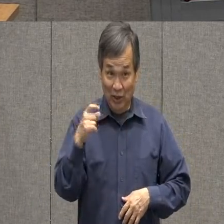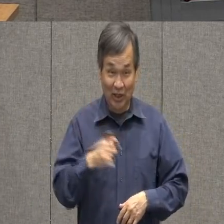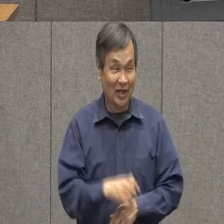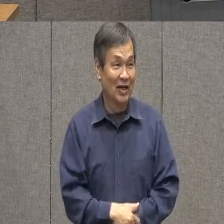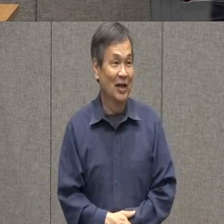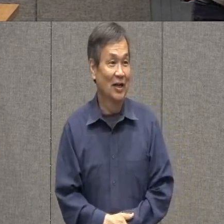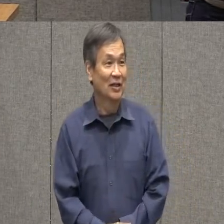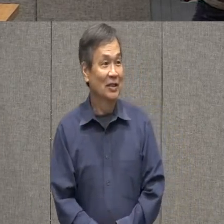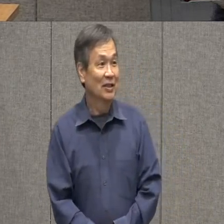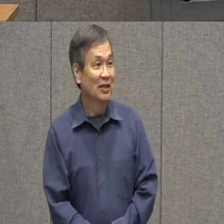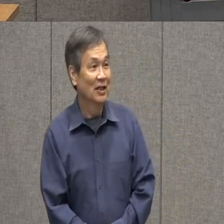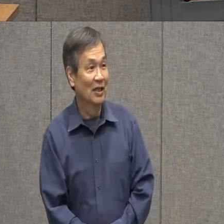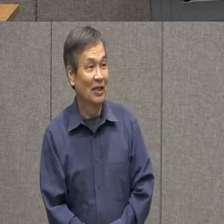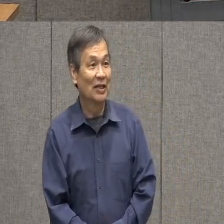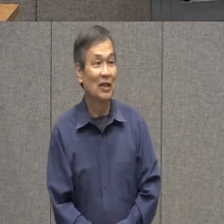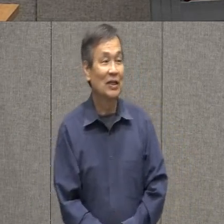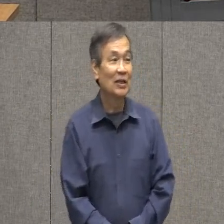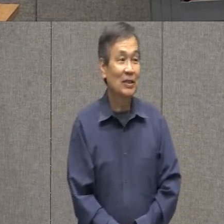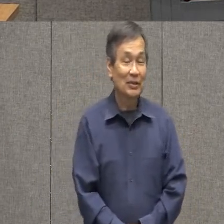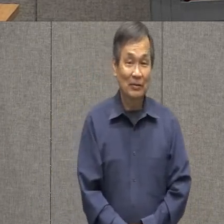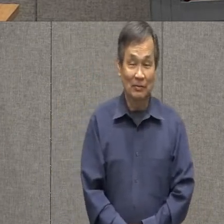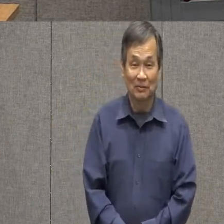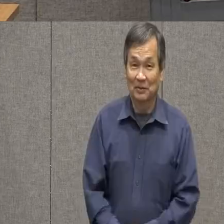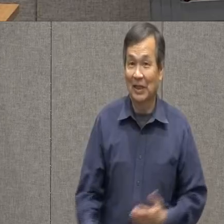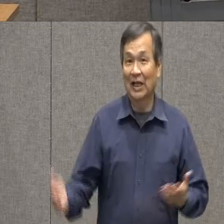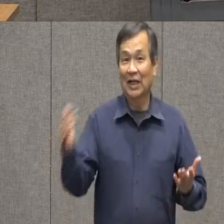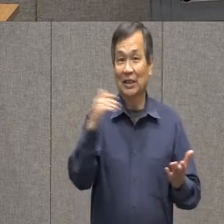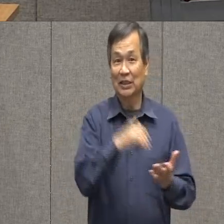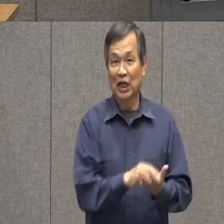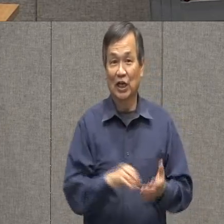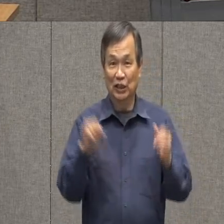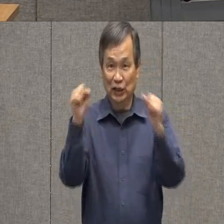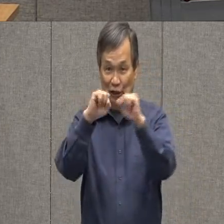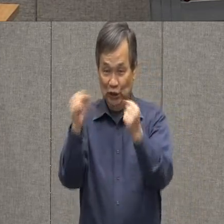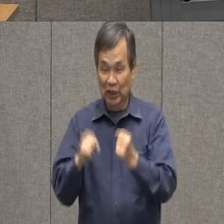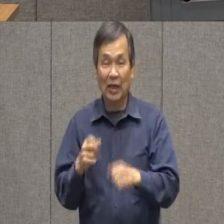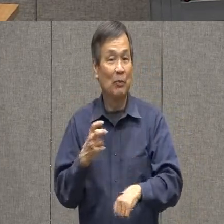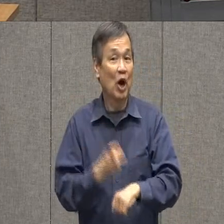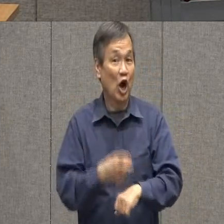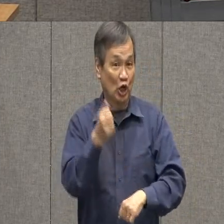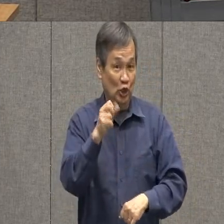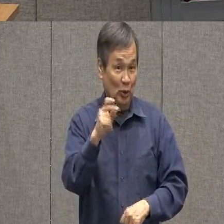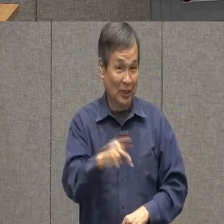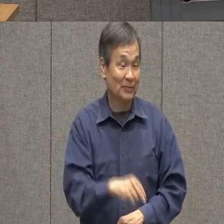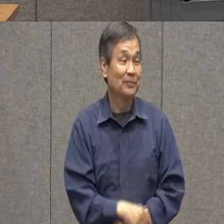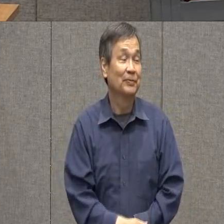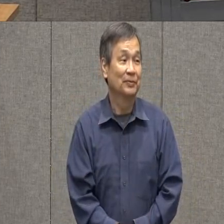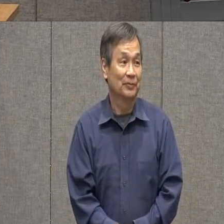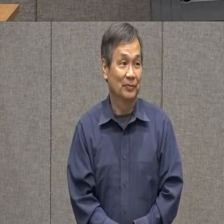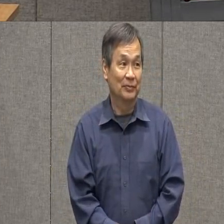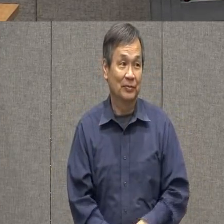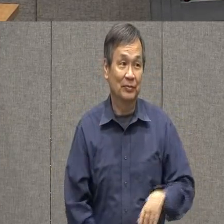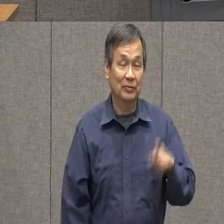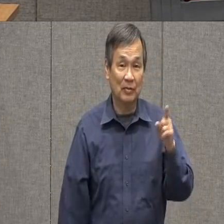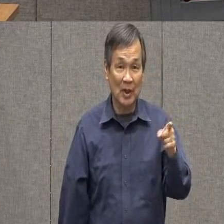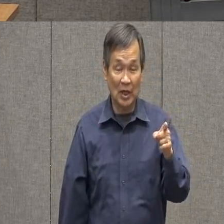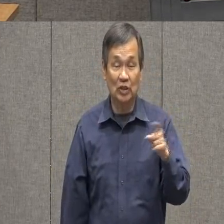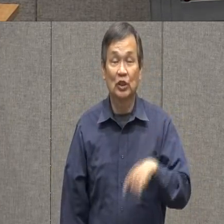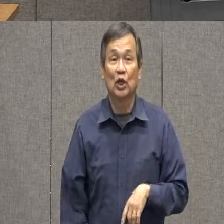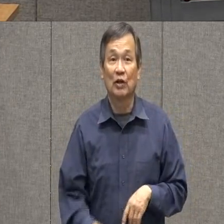Okay, Ms. Ley is gonna make her pose a little bit harder this time. Okay. And she's still gonna face you